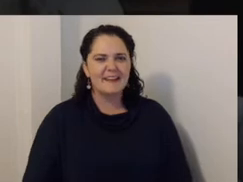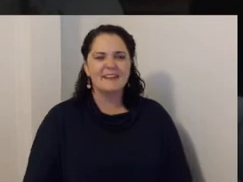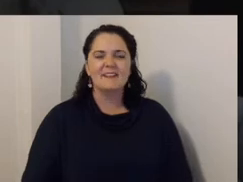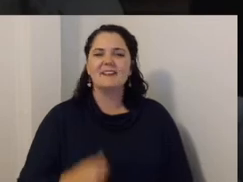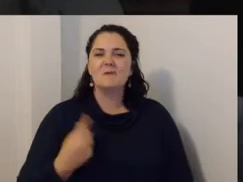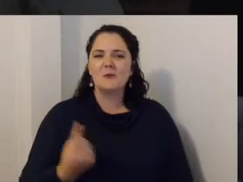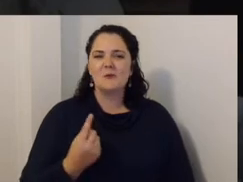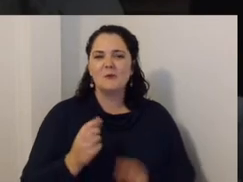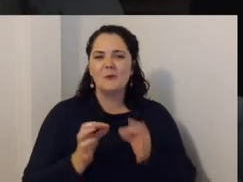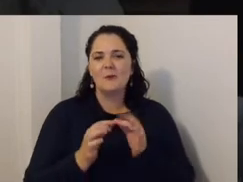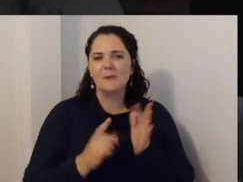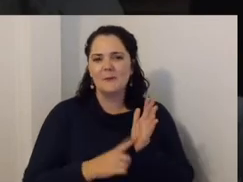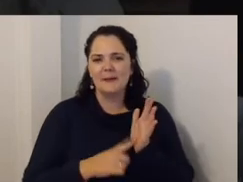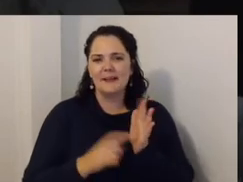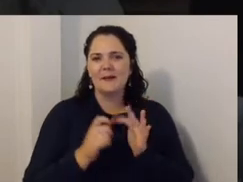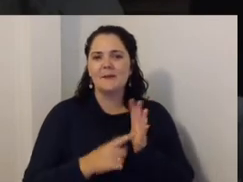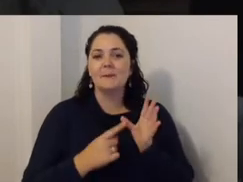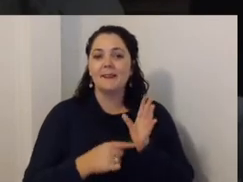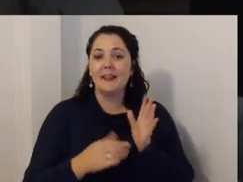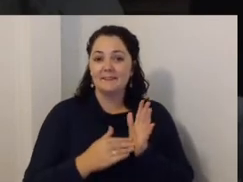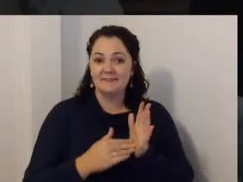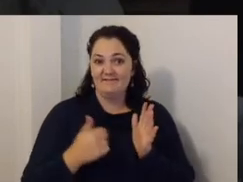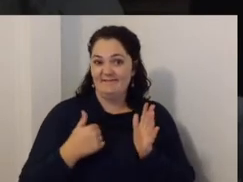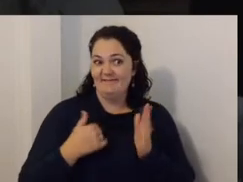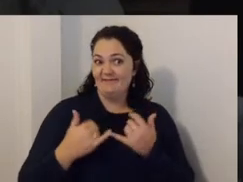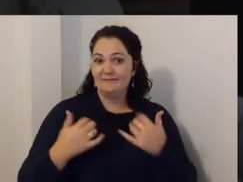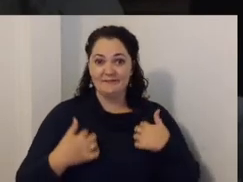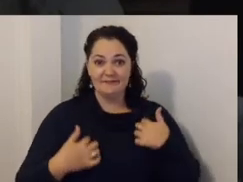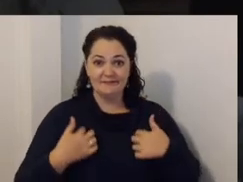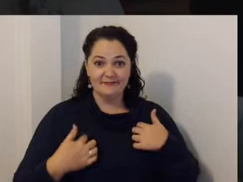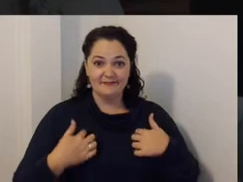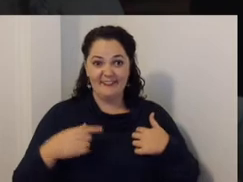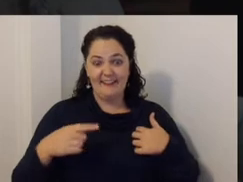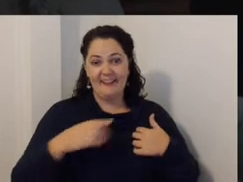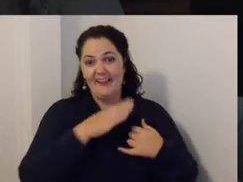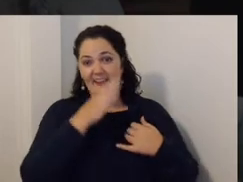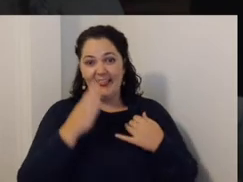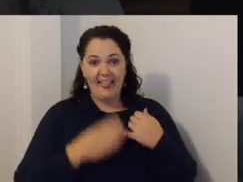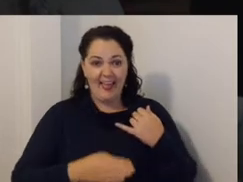Platz and I'm very delighted to be conducting this uh this final workshop in this series Draw